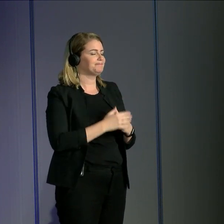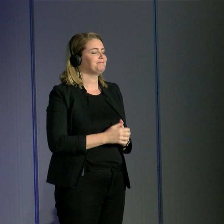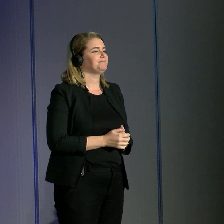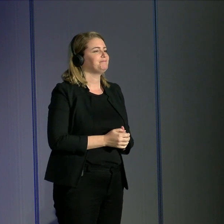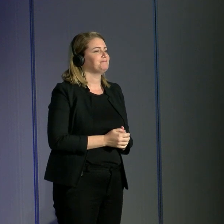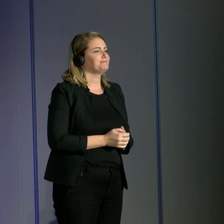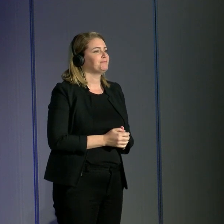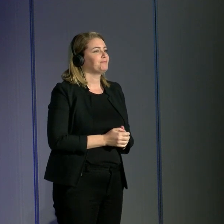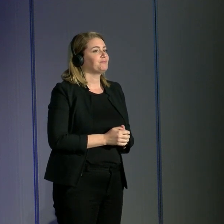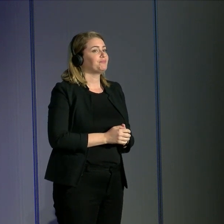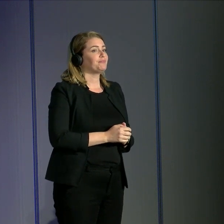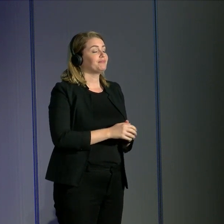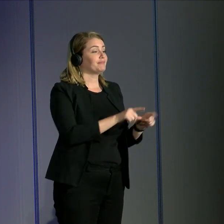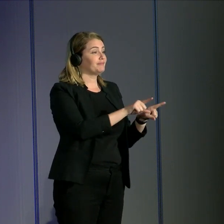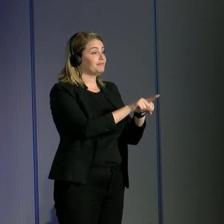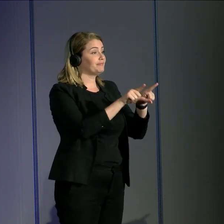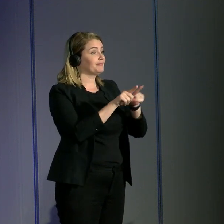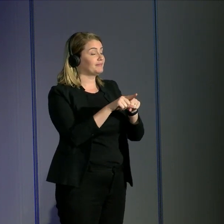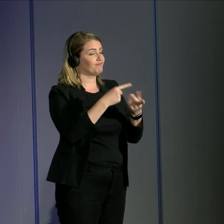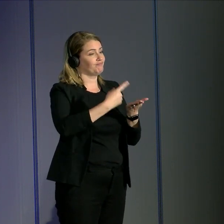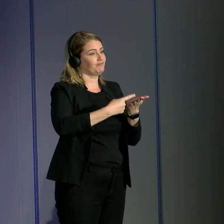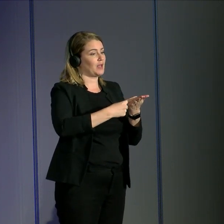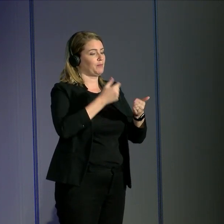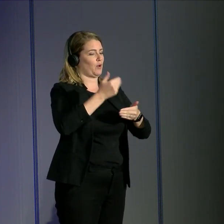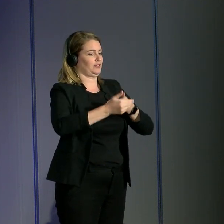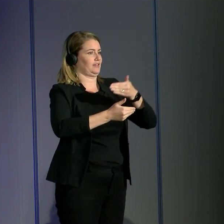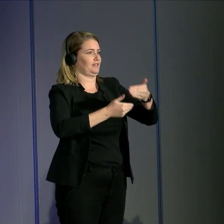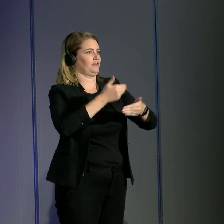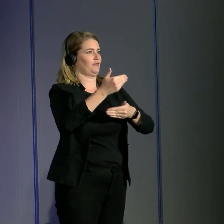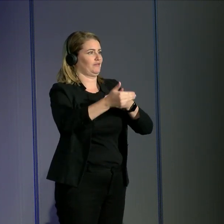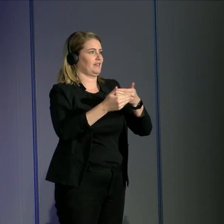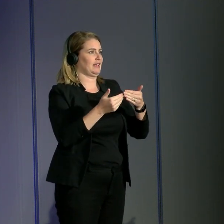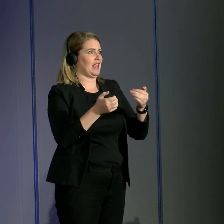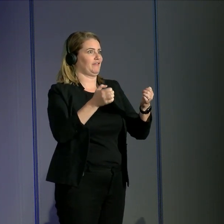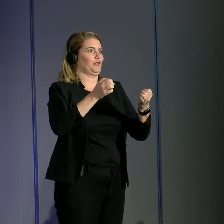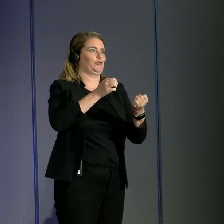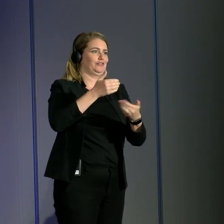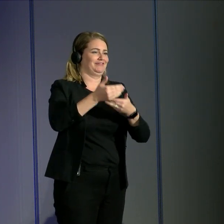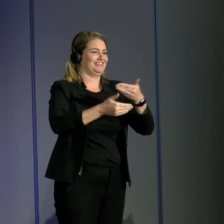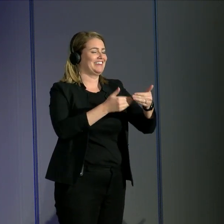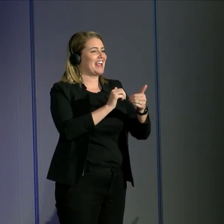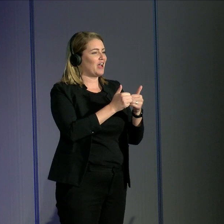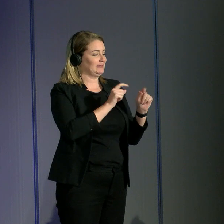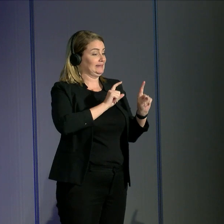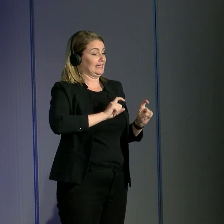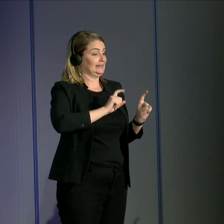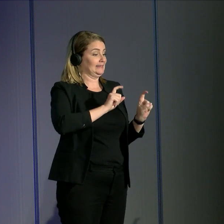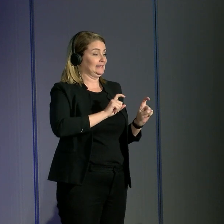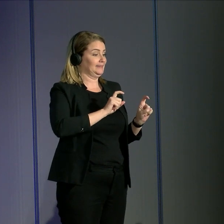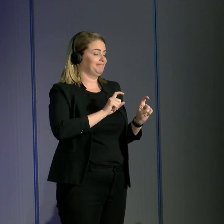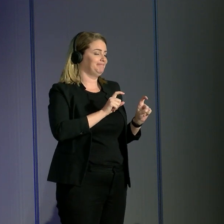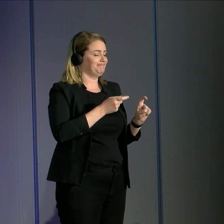And then I'll be talking about a process or evolution of how testing, I guess, develops